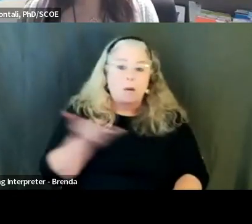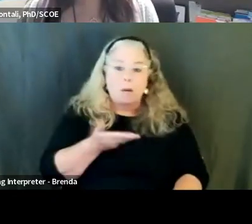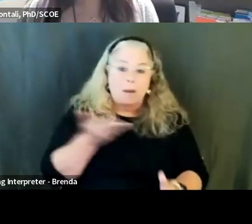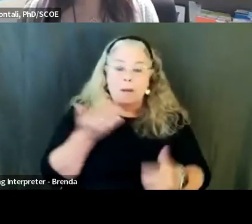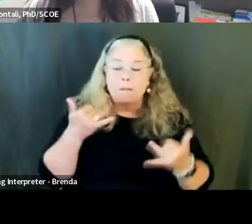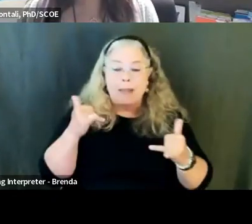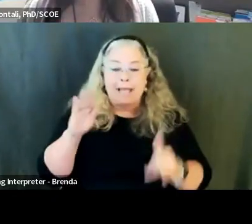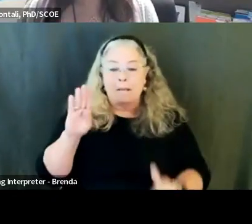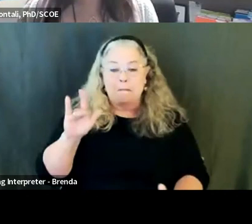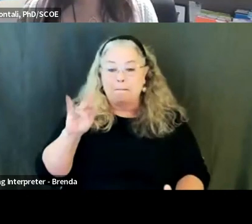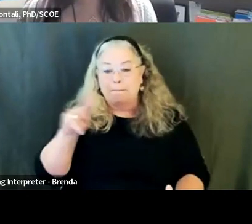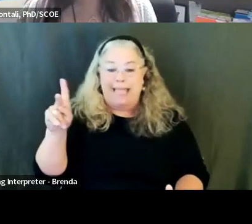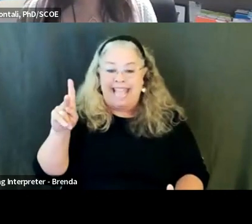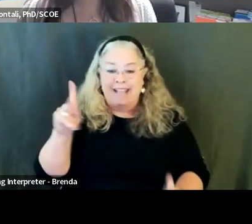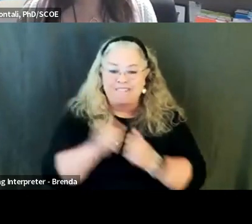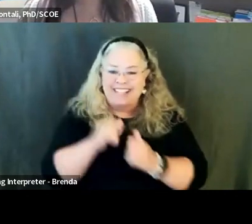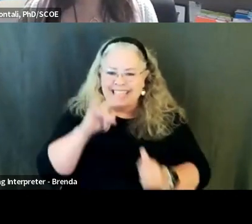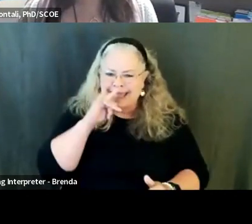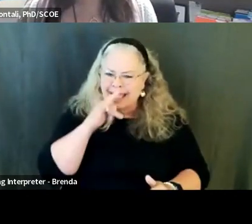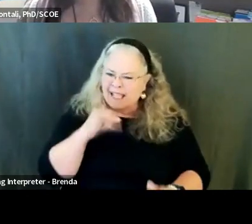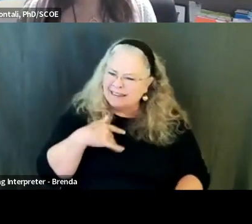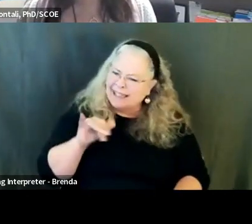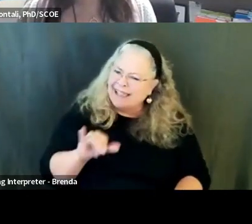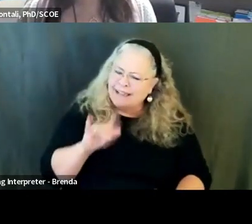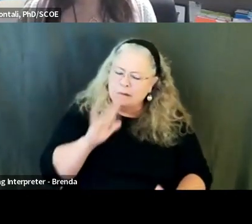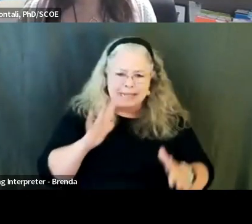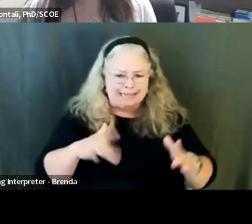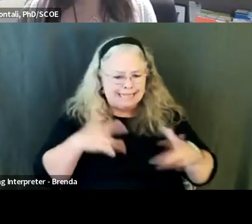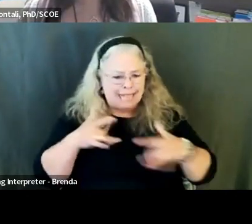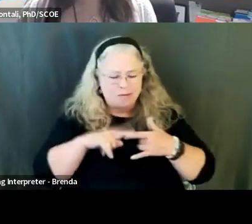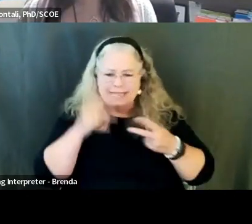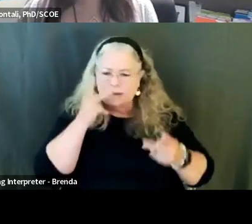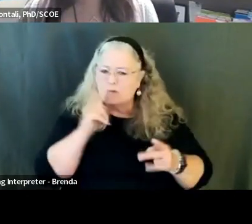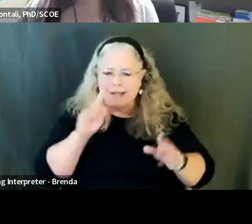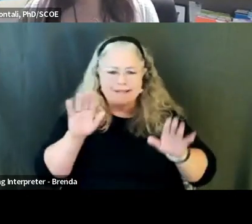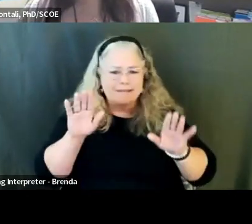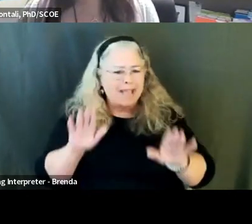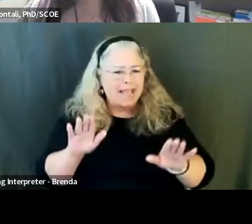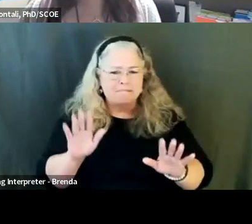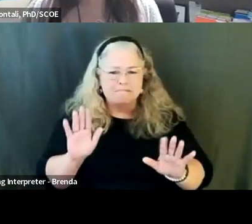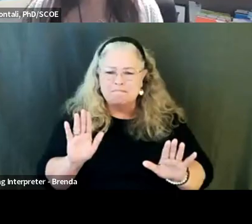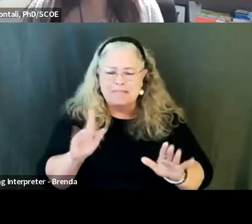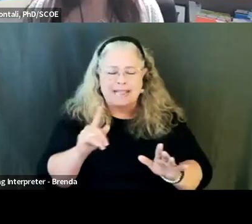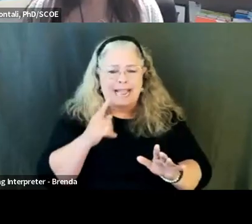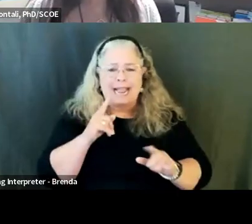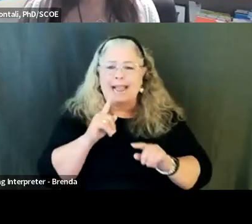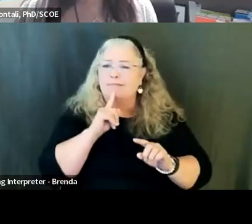kids and it's just it's exciting to see. And it's been fabulous. I can't say enough. I let Jennifer